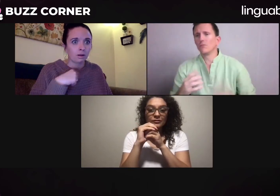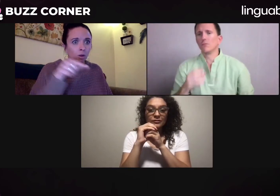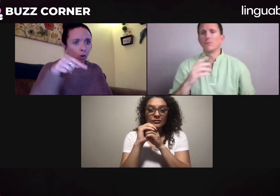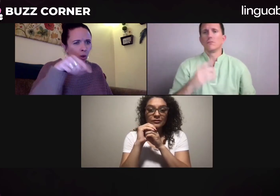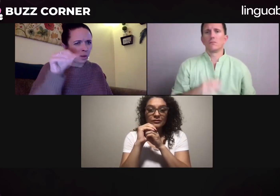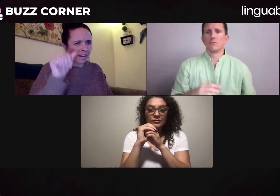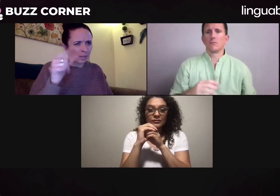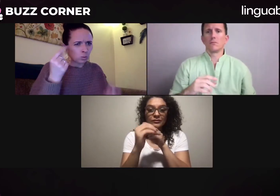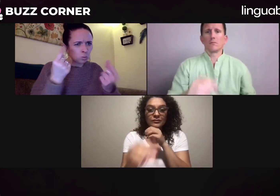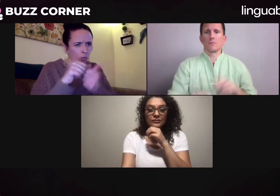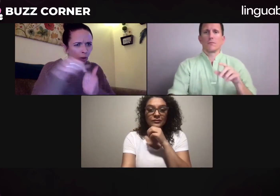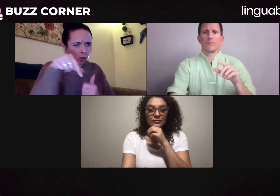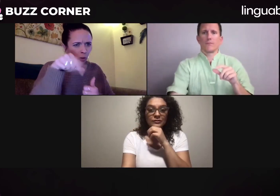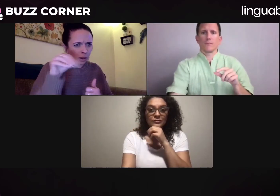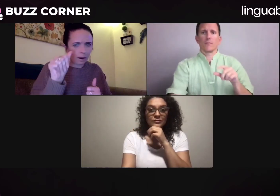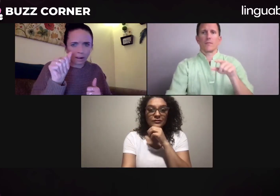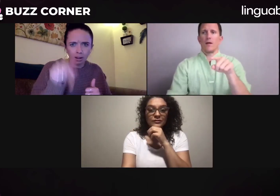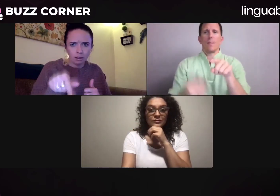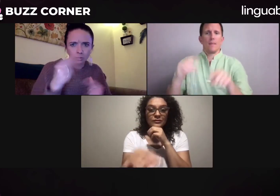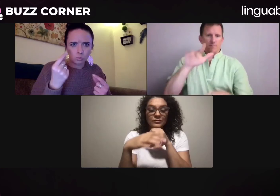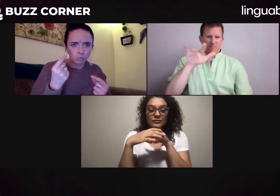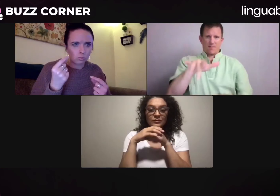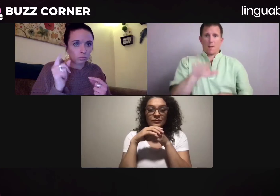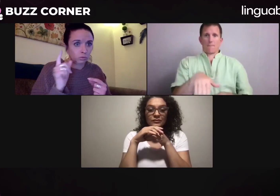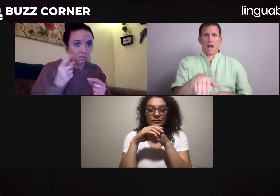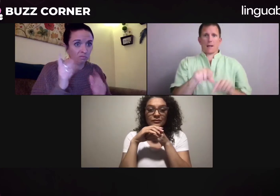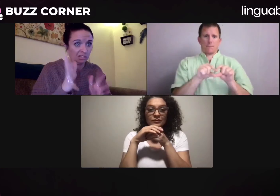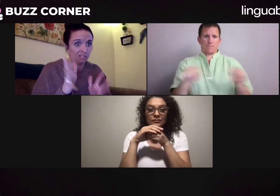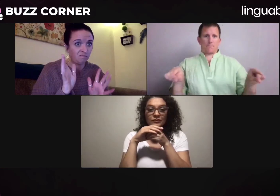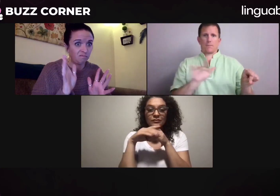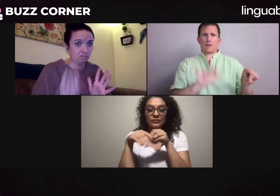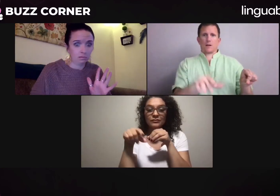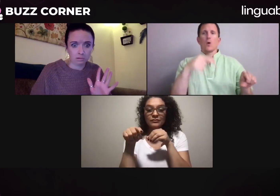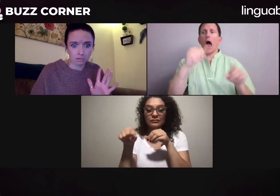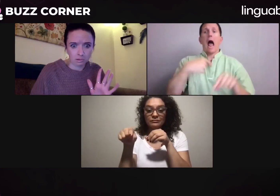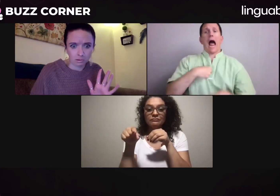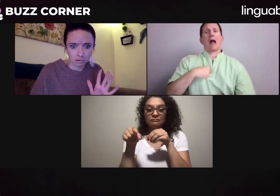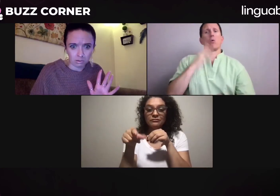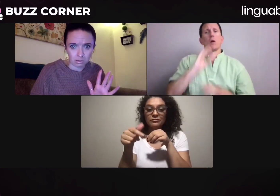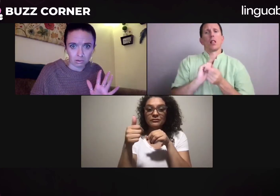And what will we do with the Q&A part? Do we just leave it for now or..?